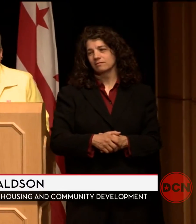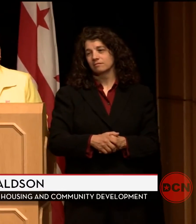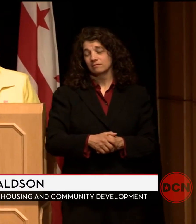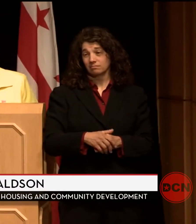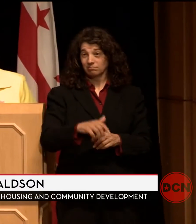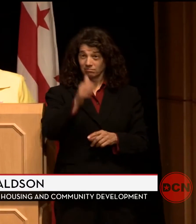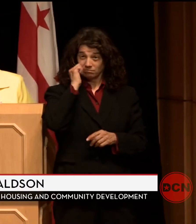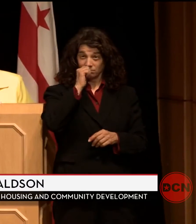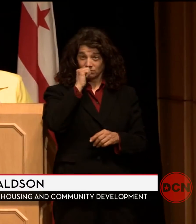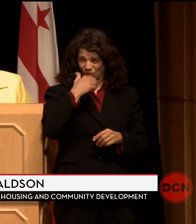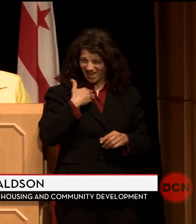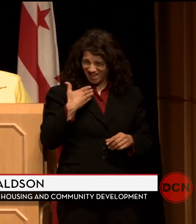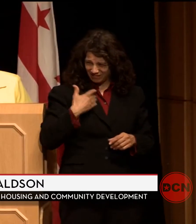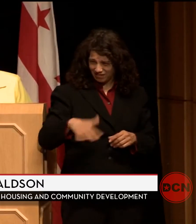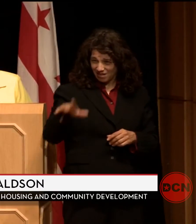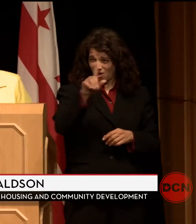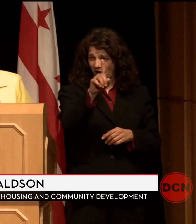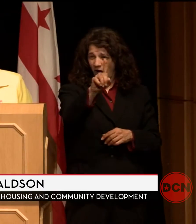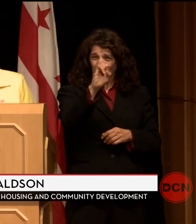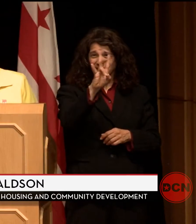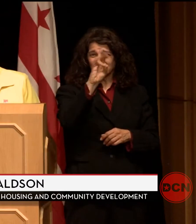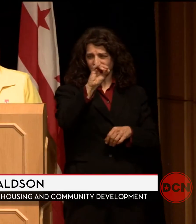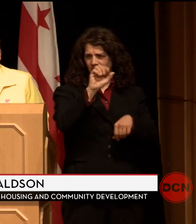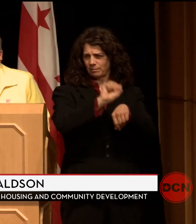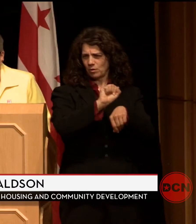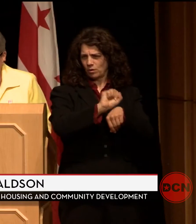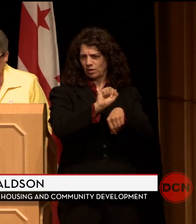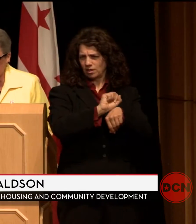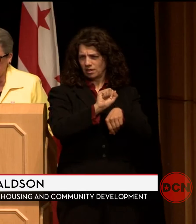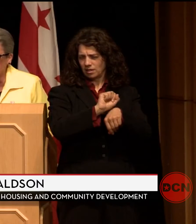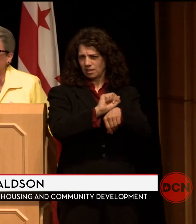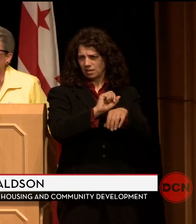PLAY BOOK OF PRODUCING AND PRESERVING OPPORTUNITIES FOR